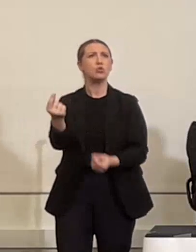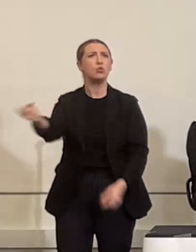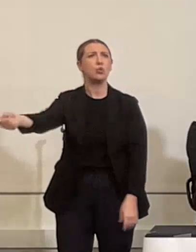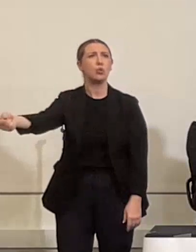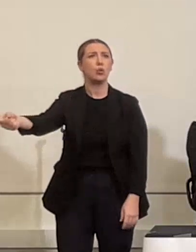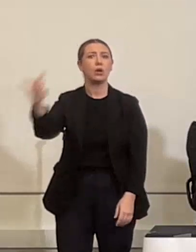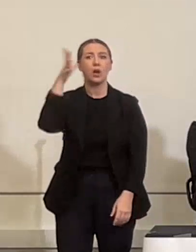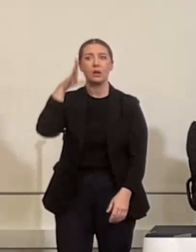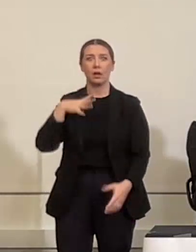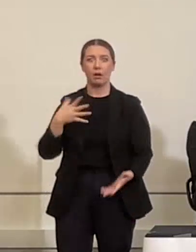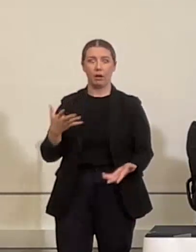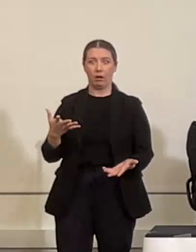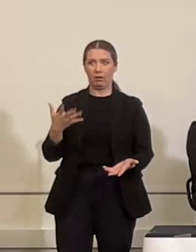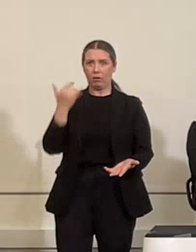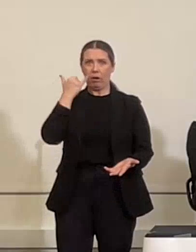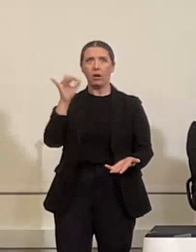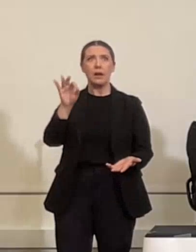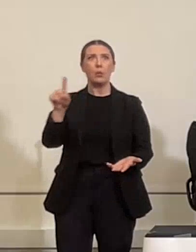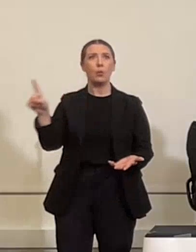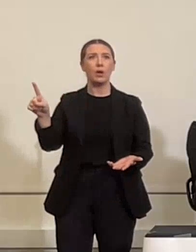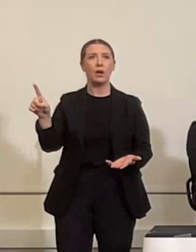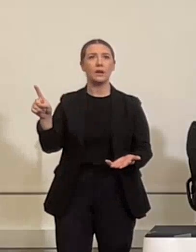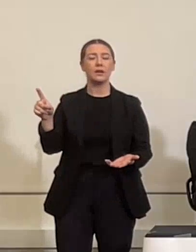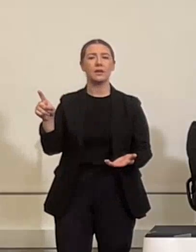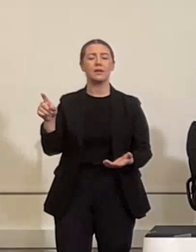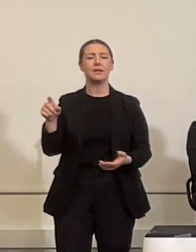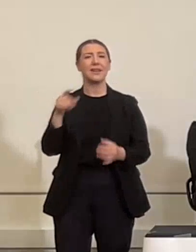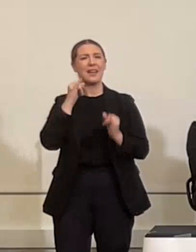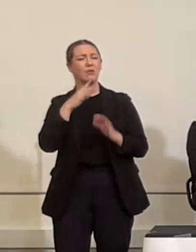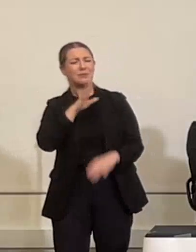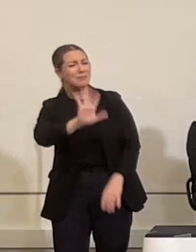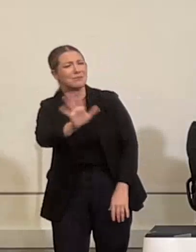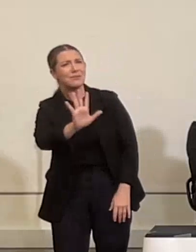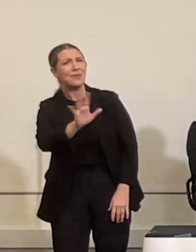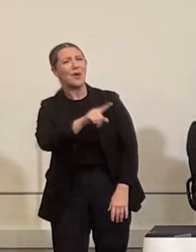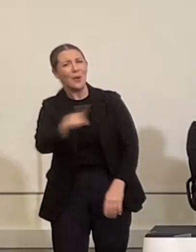The guy's and he's like, I'd call 911. The guy's like, no, go pick up the baby.